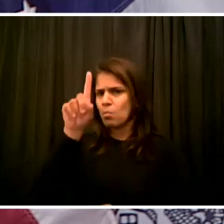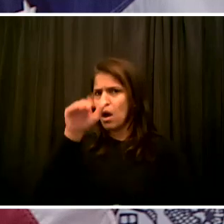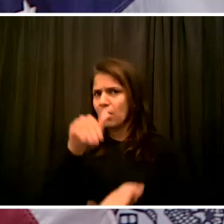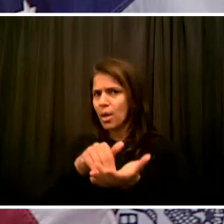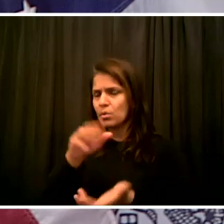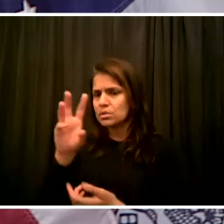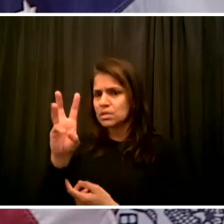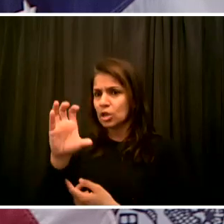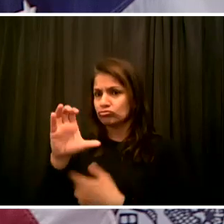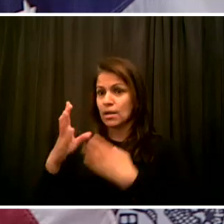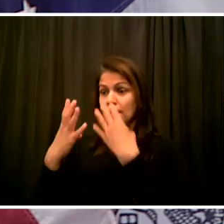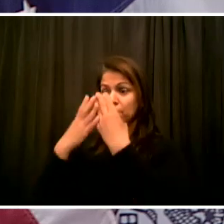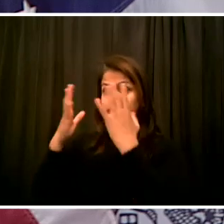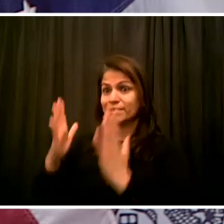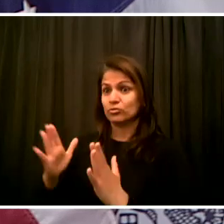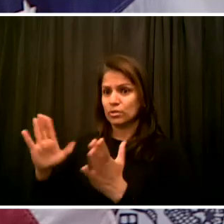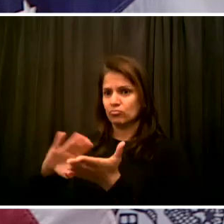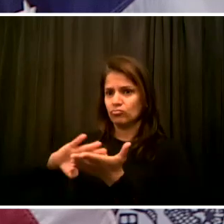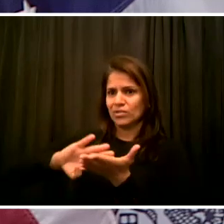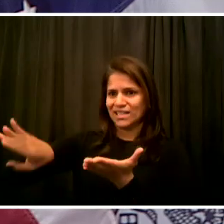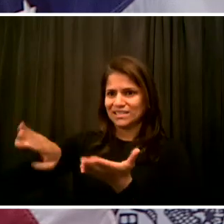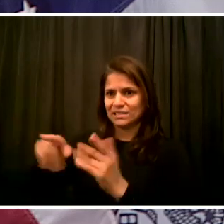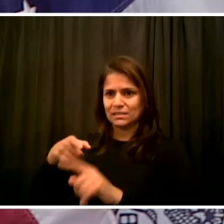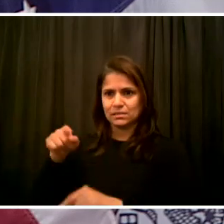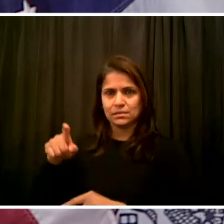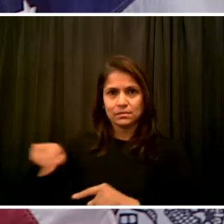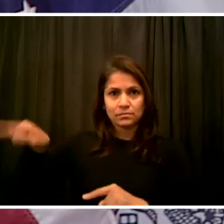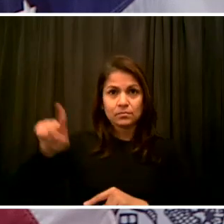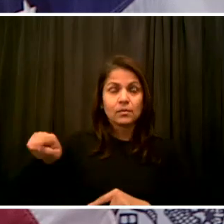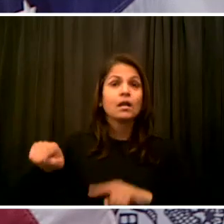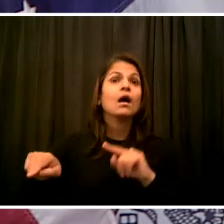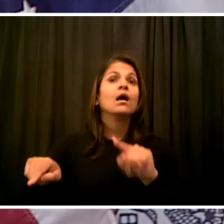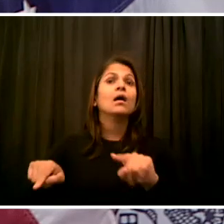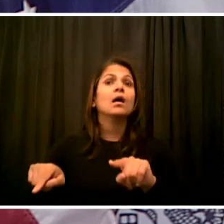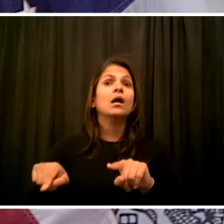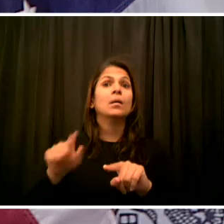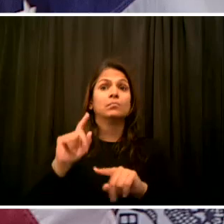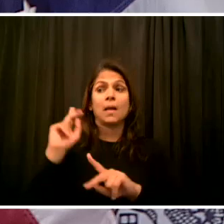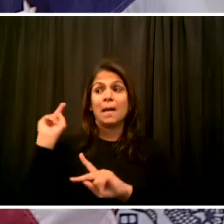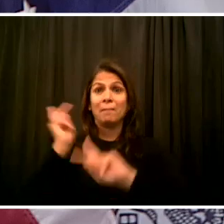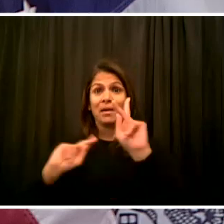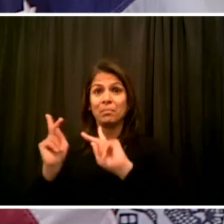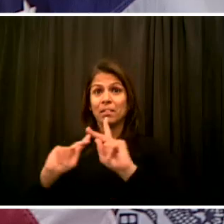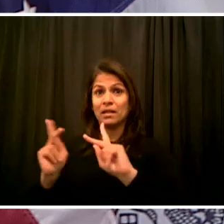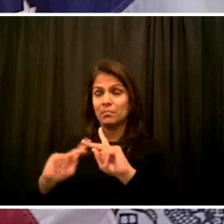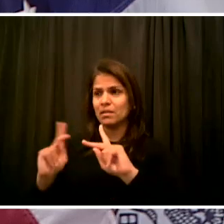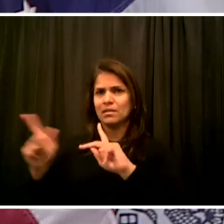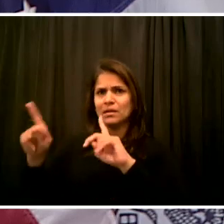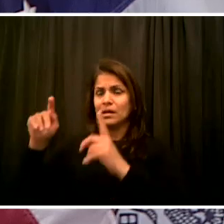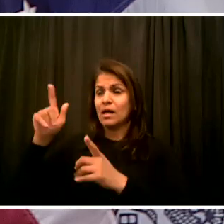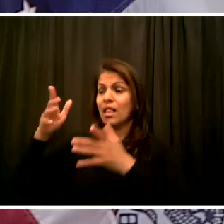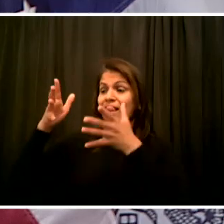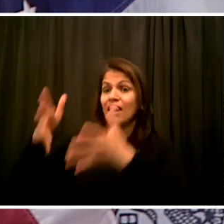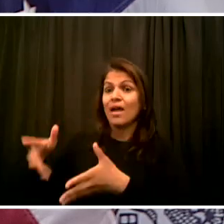IS ABOUT 1600. AND AS YOU KNOW, THE JAIL POULPAIOTN IS NOW DOWN BELOW 4,000